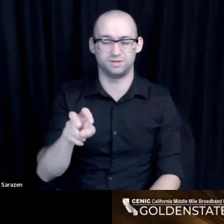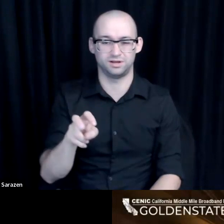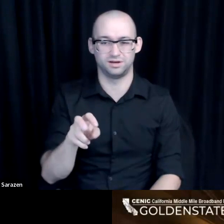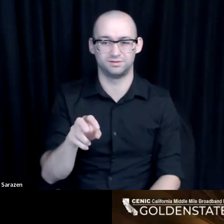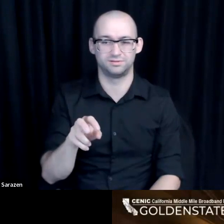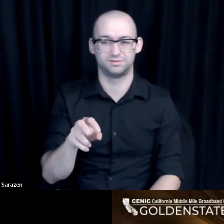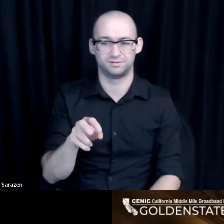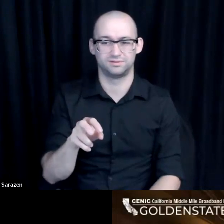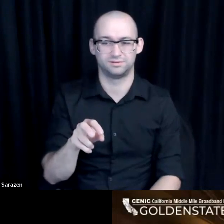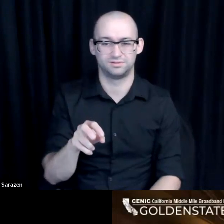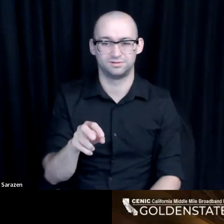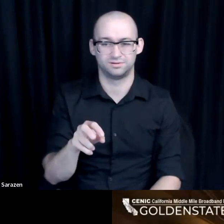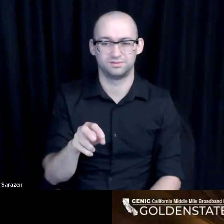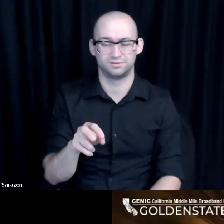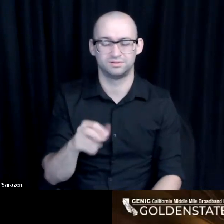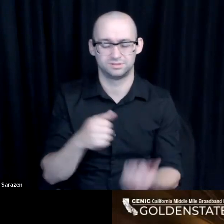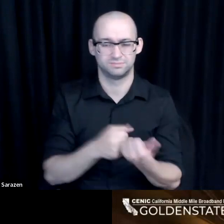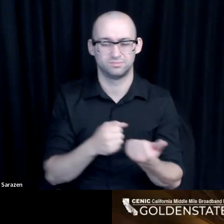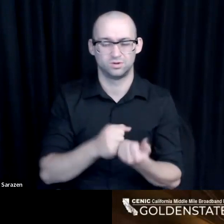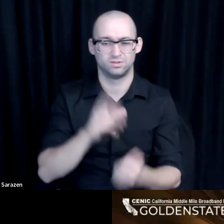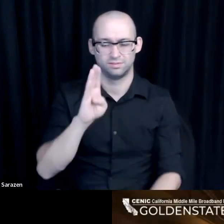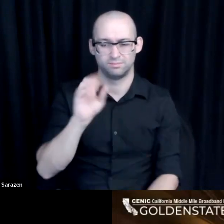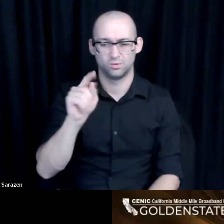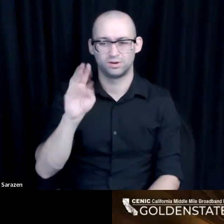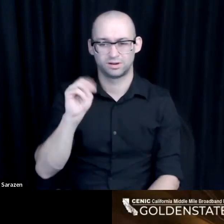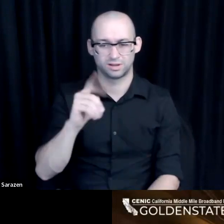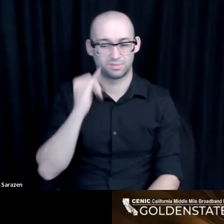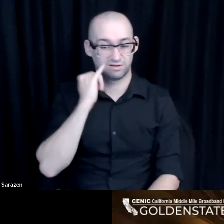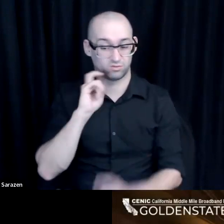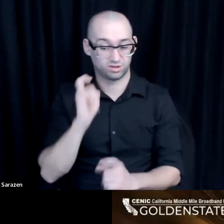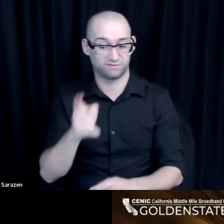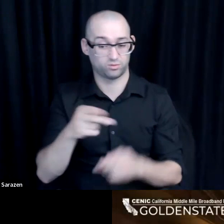support the boot camps. So if you get your name and interest and and spell that out